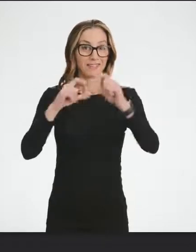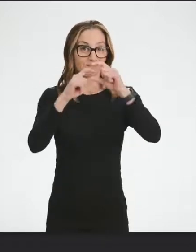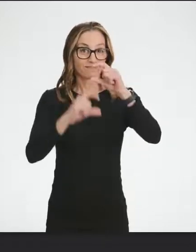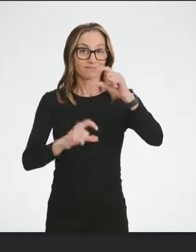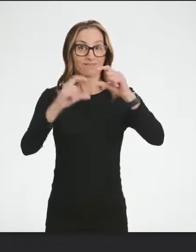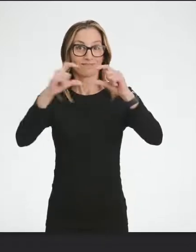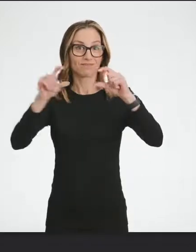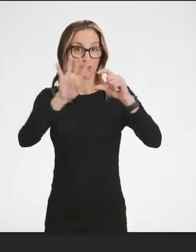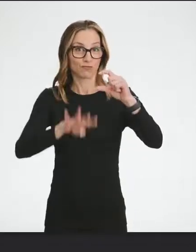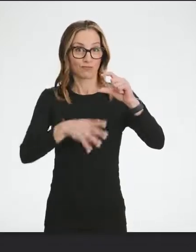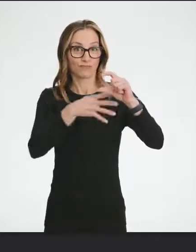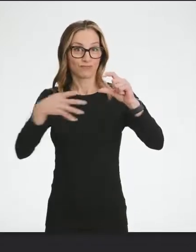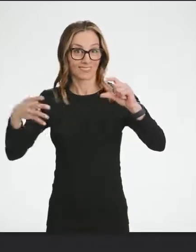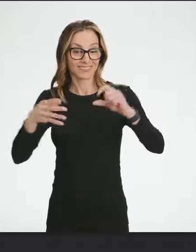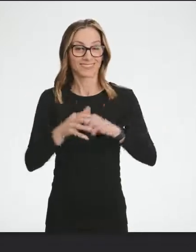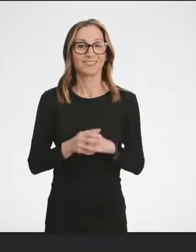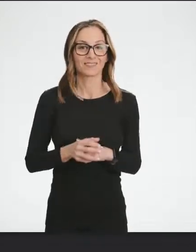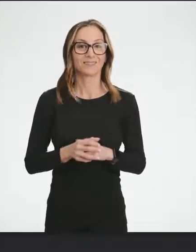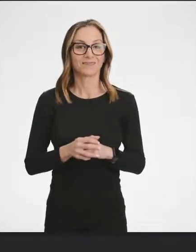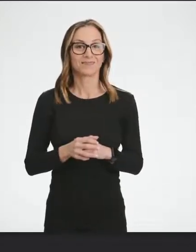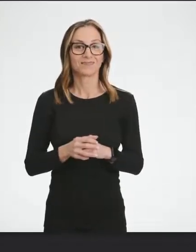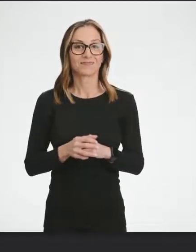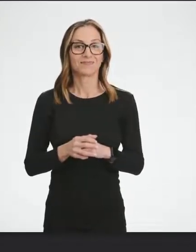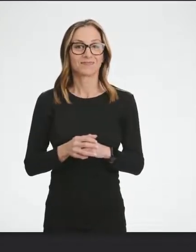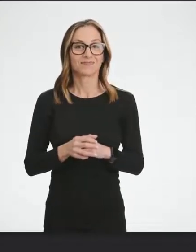aligned across multiple rows and columns.